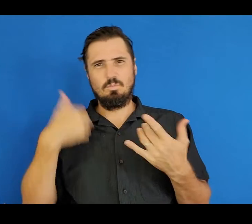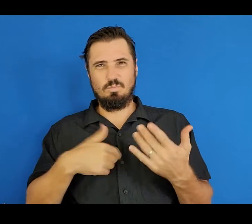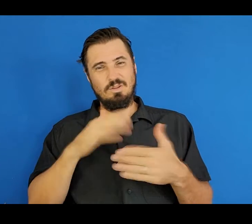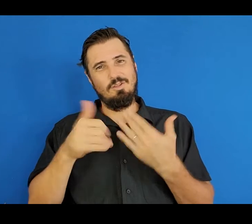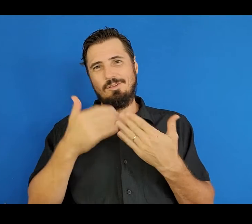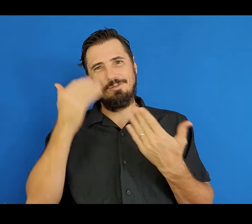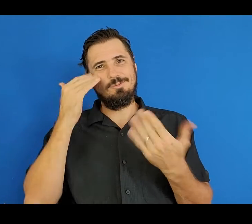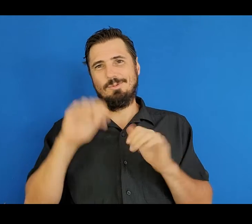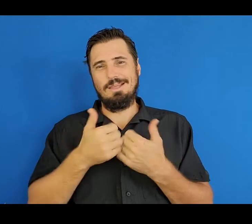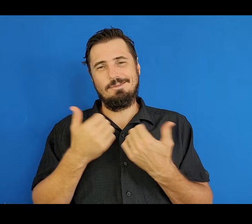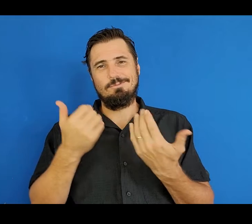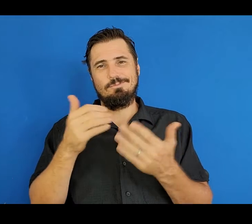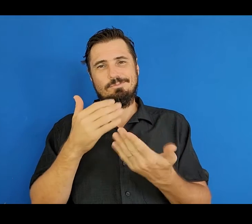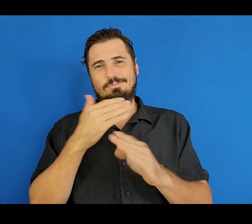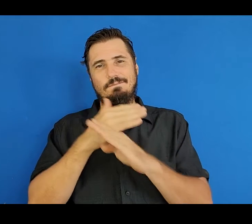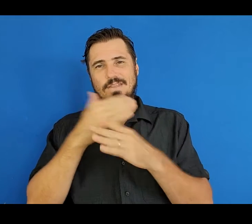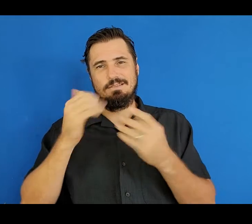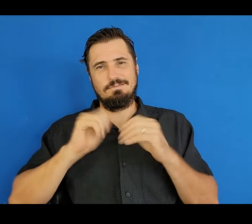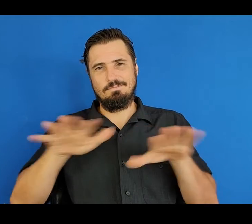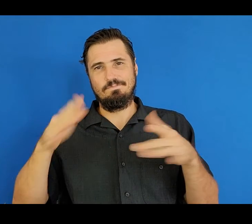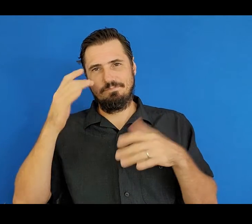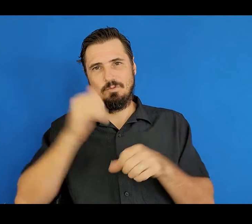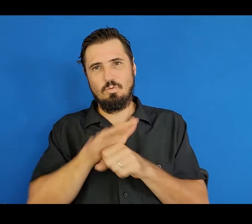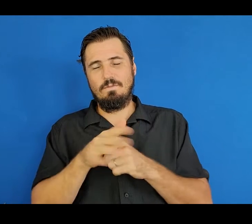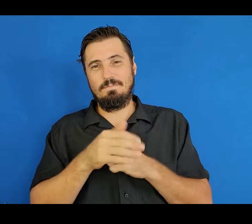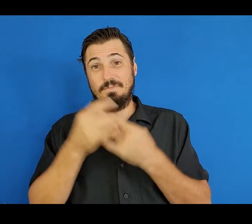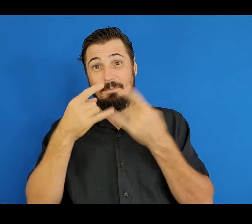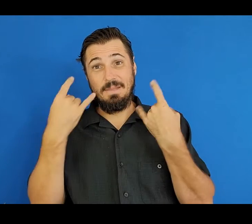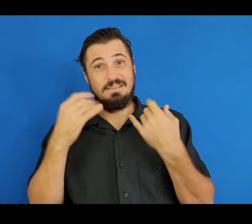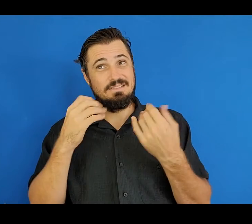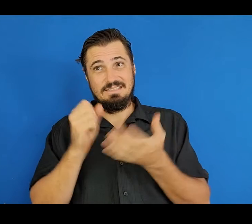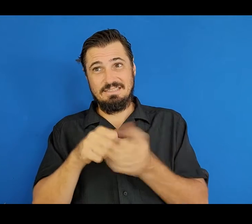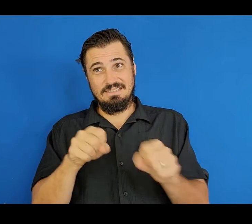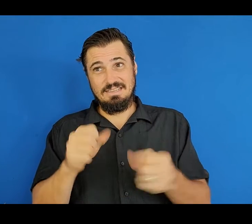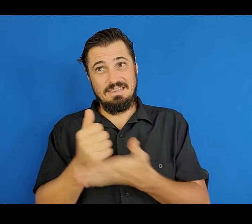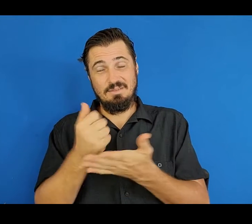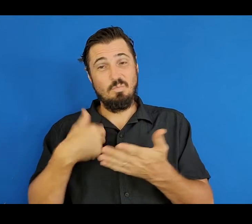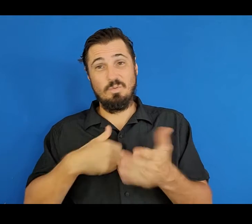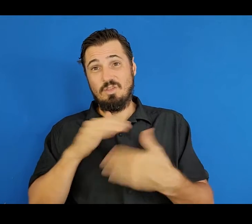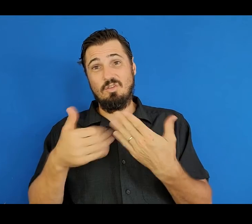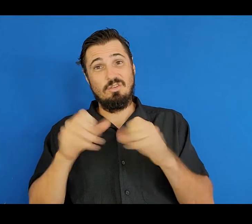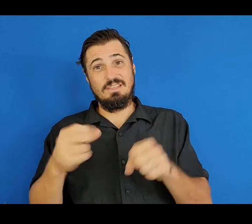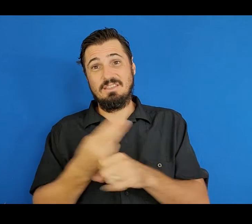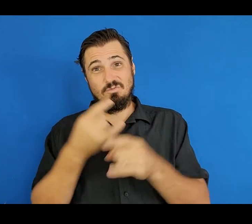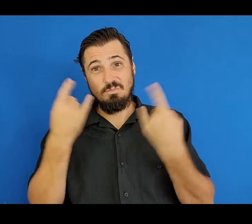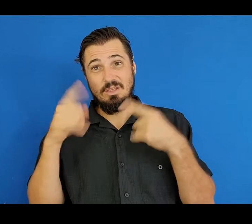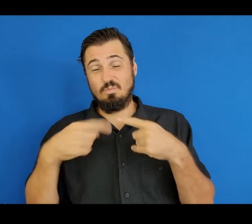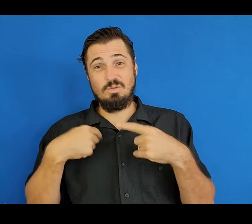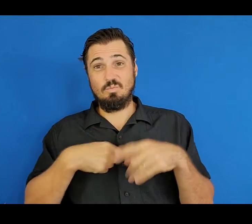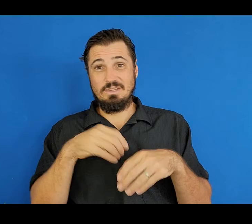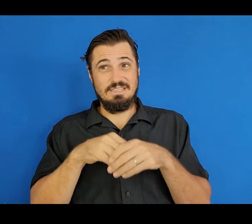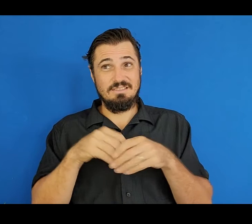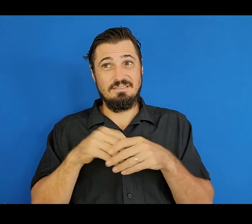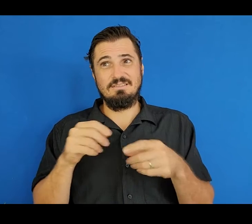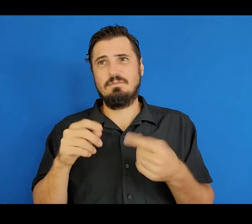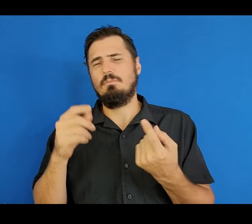Masks work to slow the spread—we can all wear them when we are indoors, except when we’re just with our own household